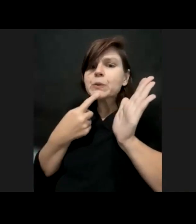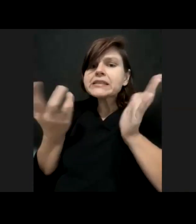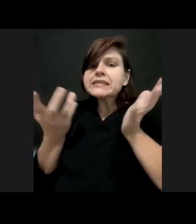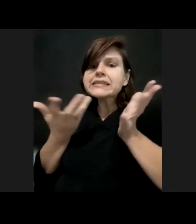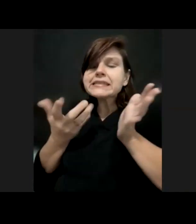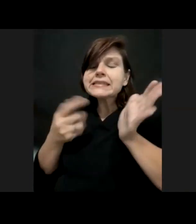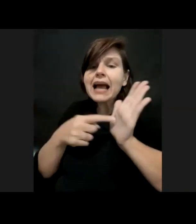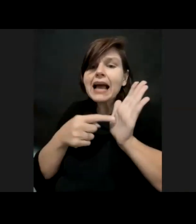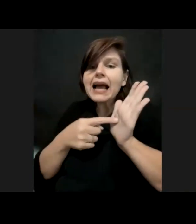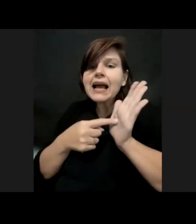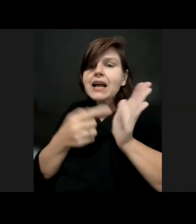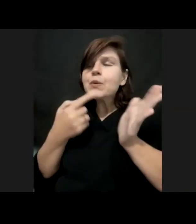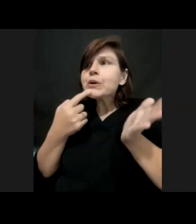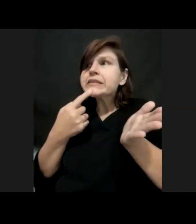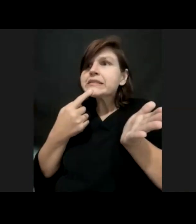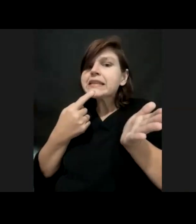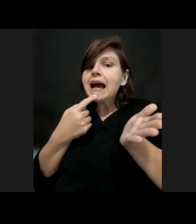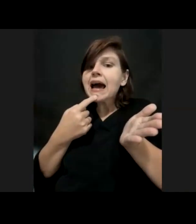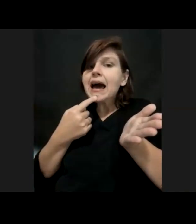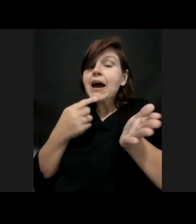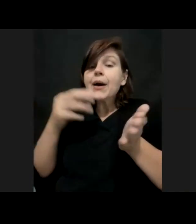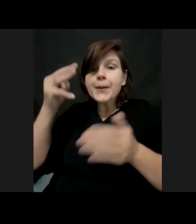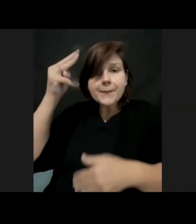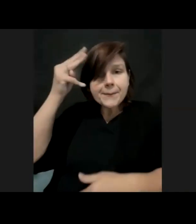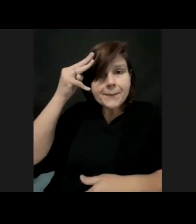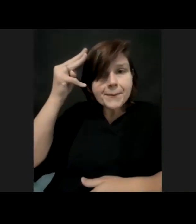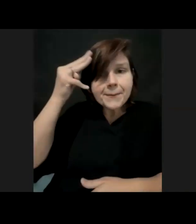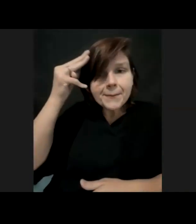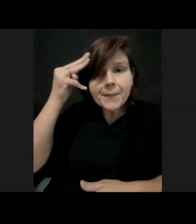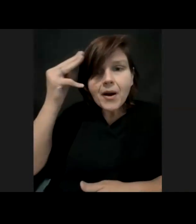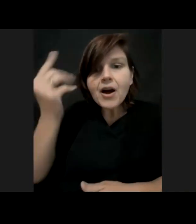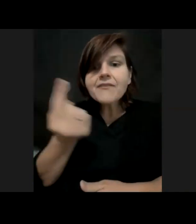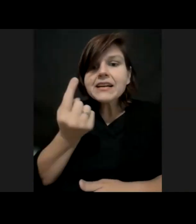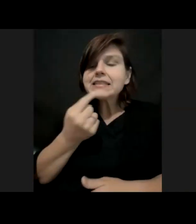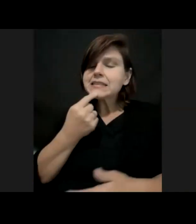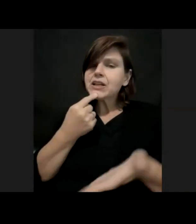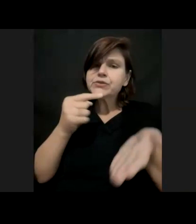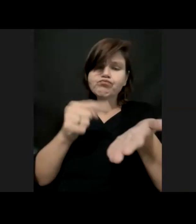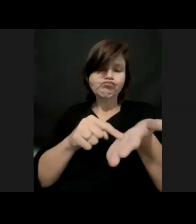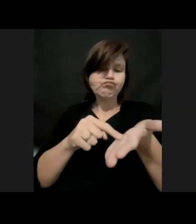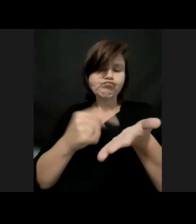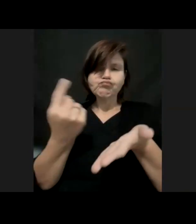Marvin read. [gasp] “Someone’s stuck in some nets and needs help,” said Marvin.